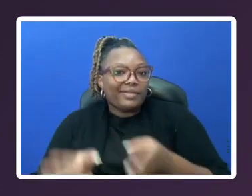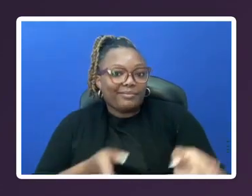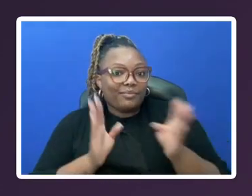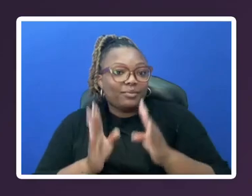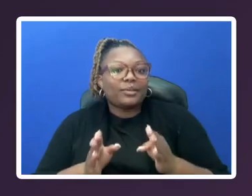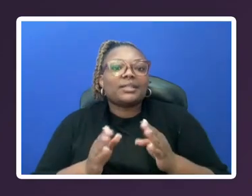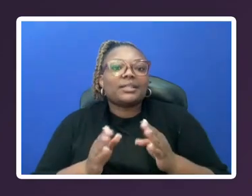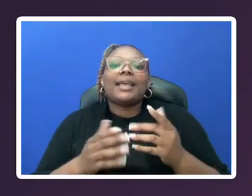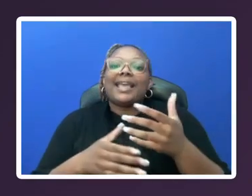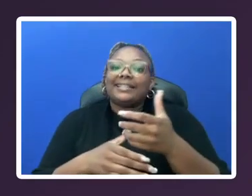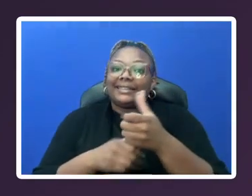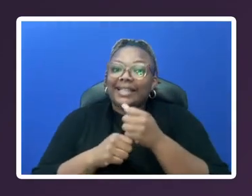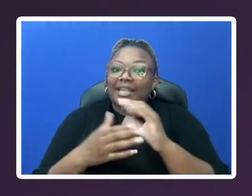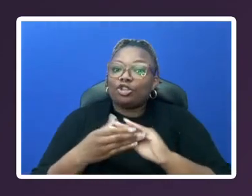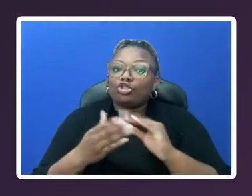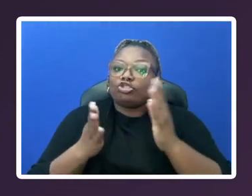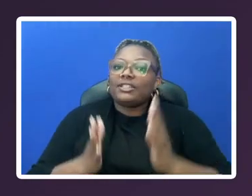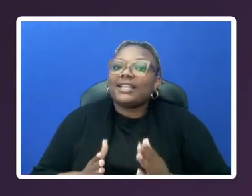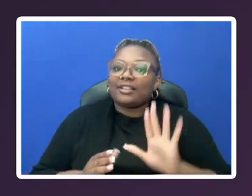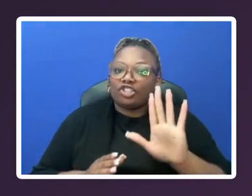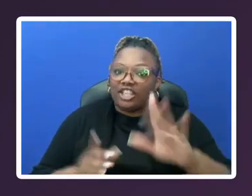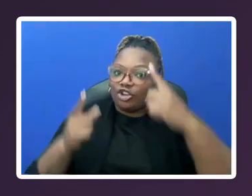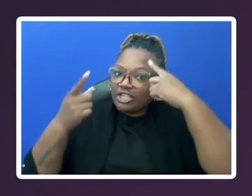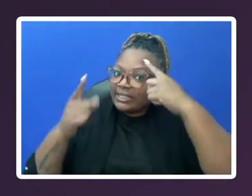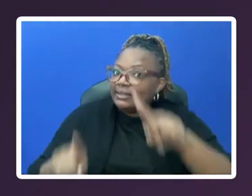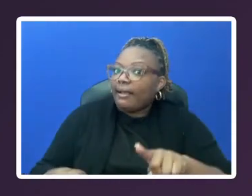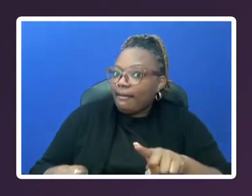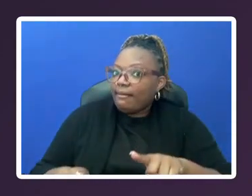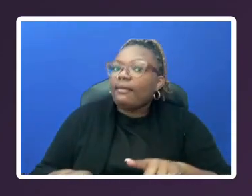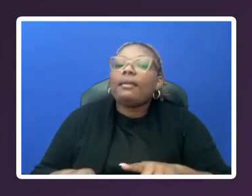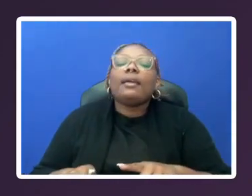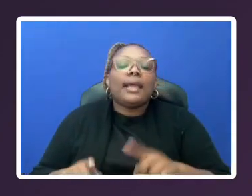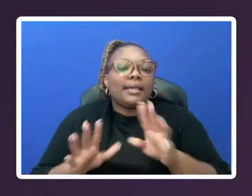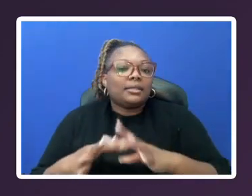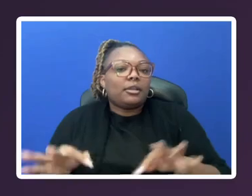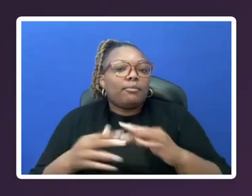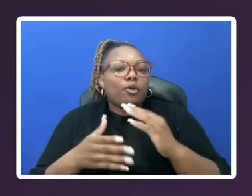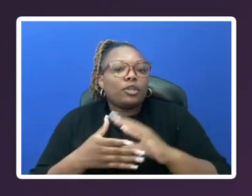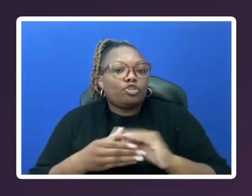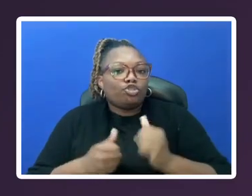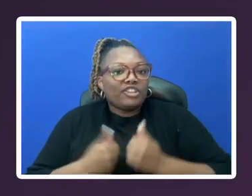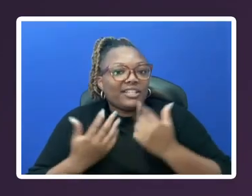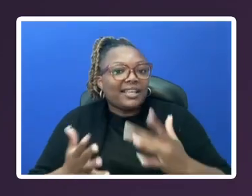story-teller's consent. It's important the story-teller feels safe and comfortable and